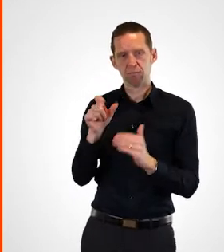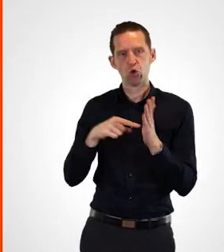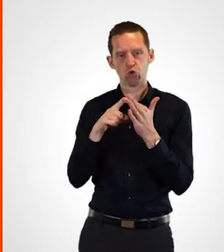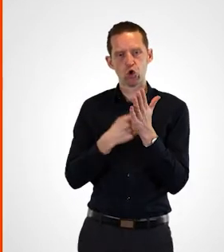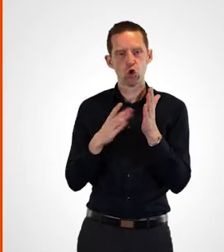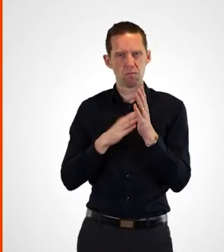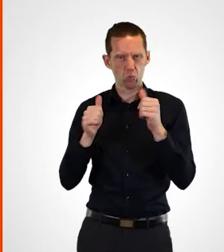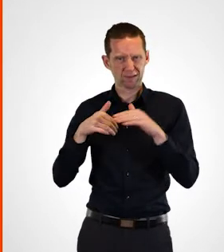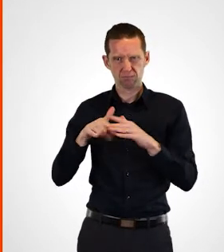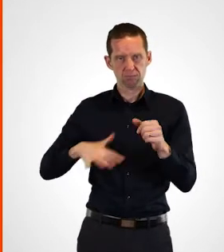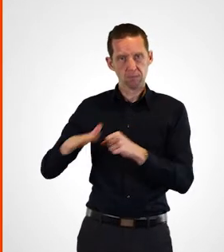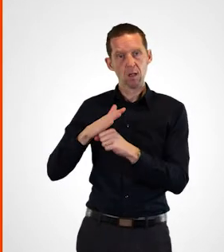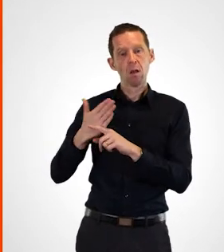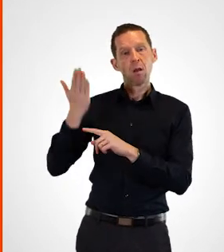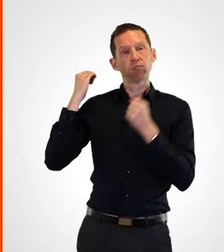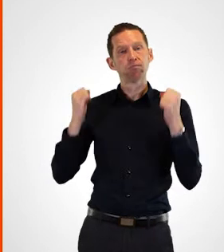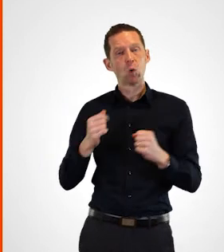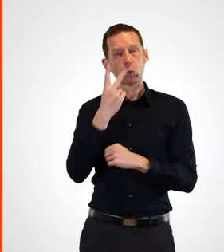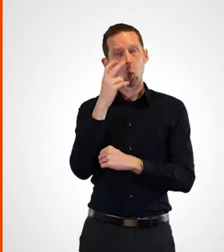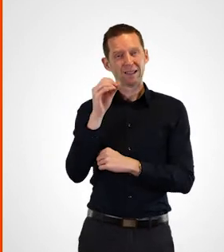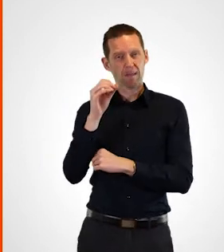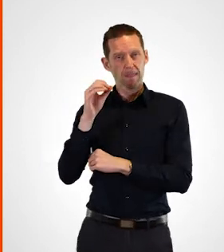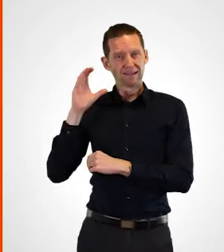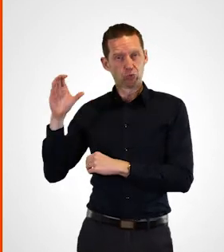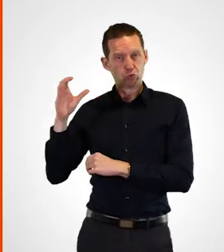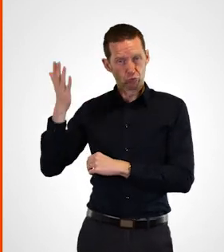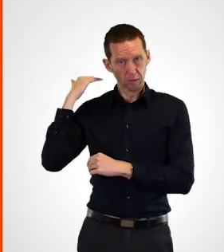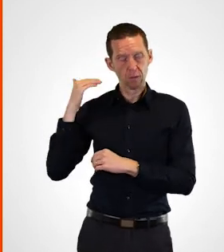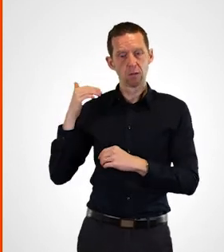The prevailing view in the 20th century was not one of early literacy,